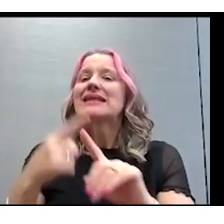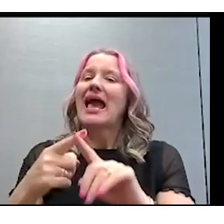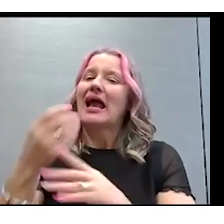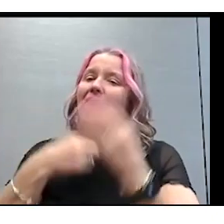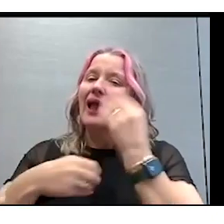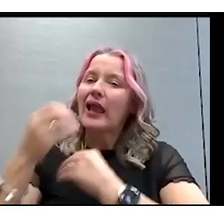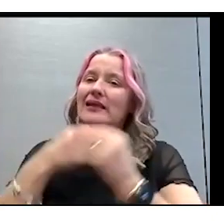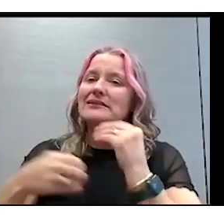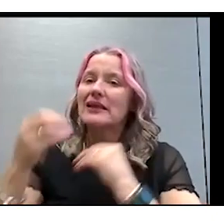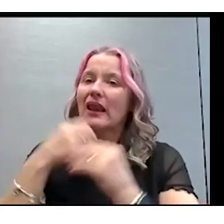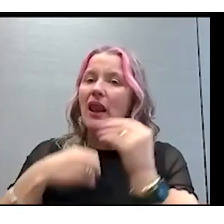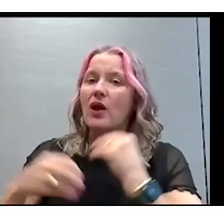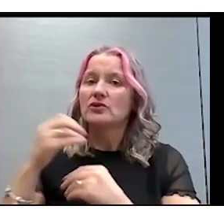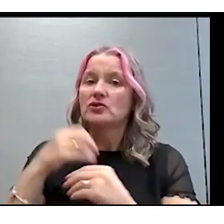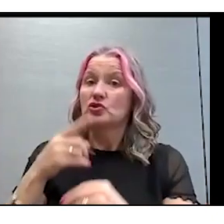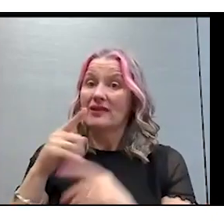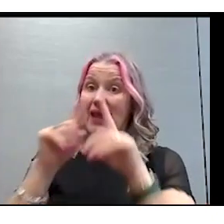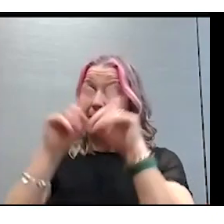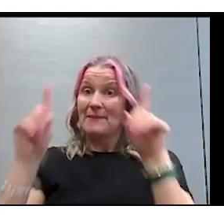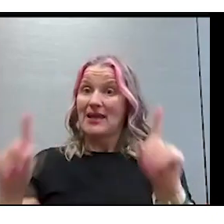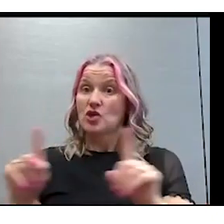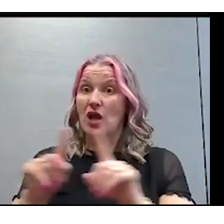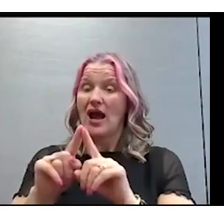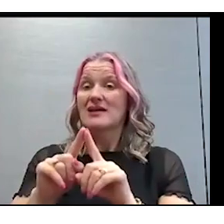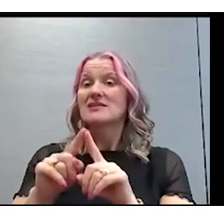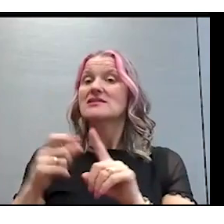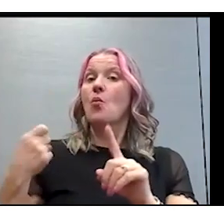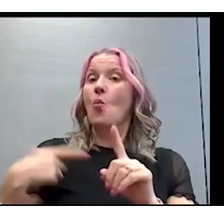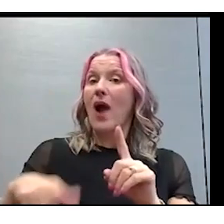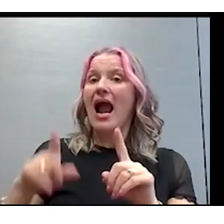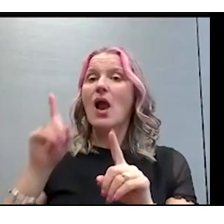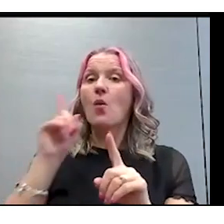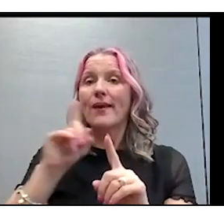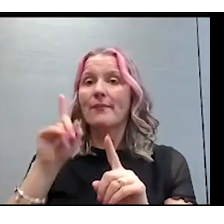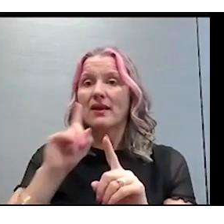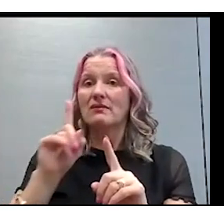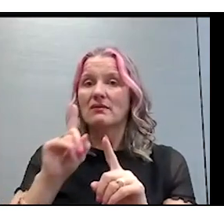And the picture itself has Caucasian women that seem to be in their 20s.